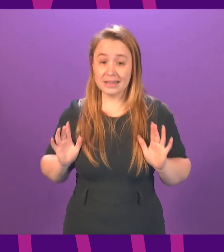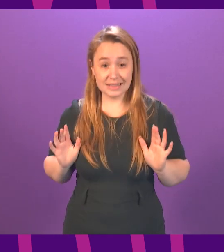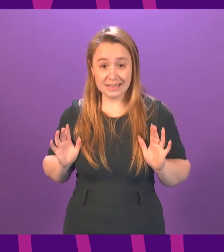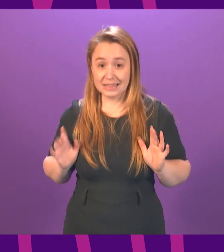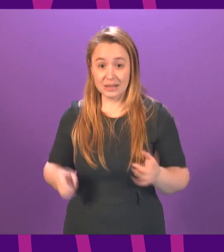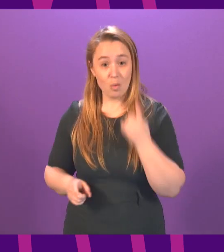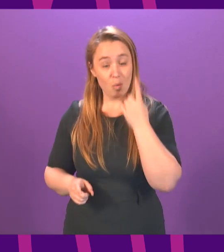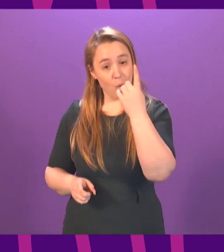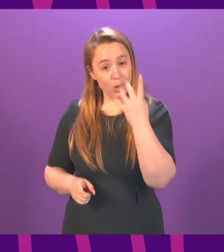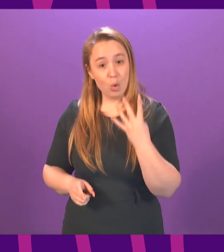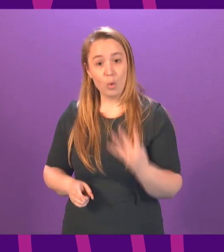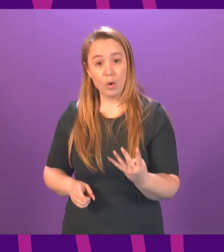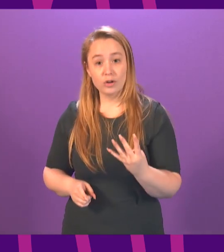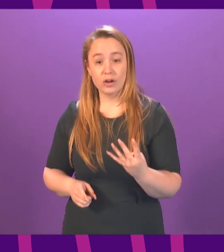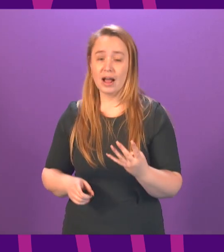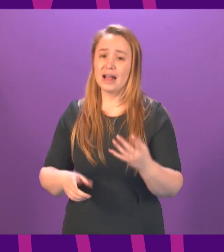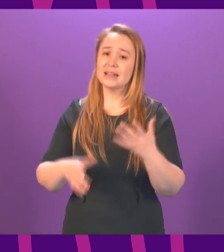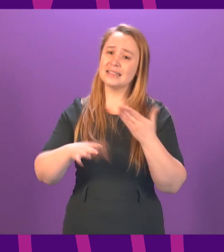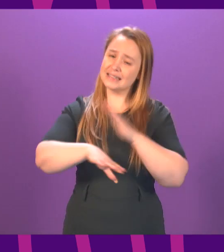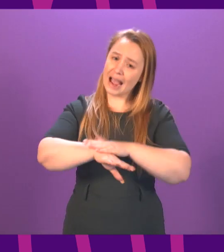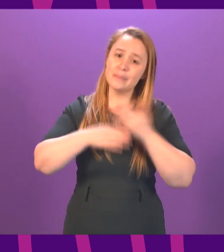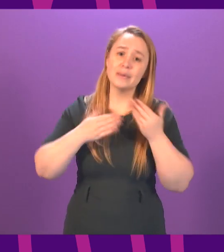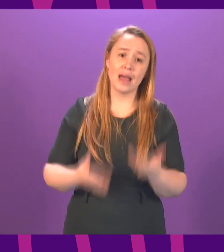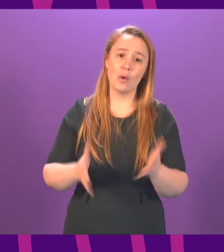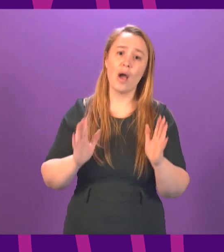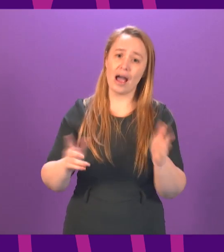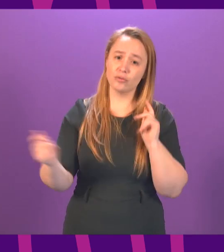Is it not time to turn that around? I know that the First Minister does not want to listen